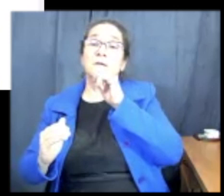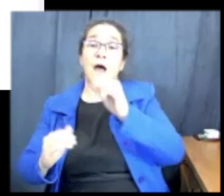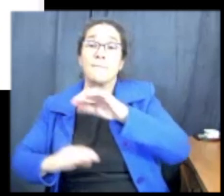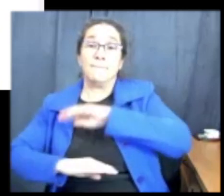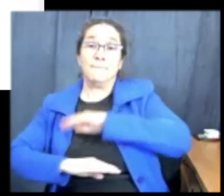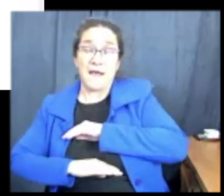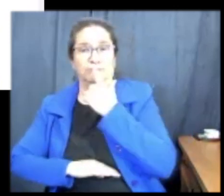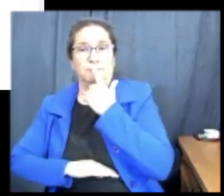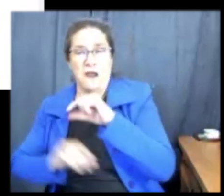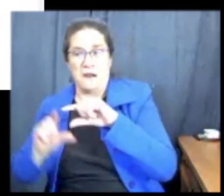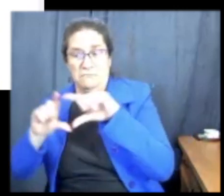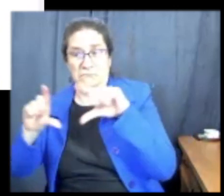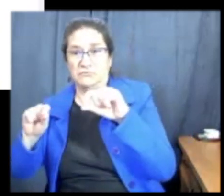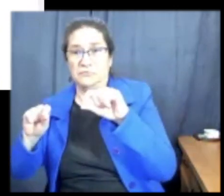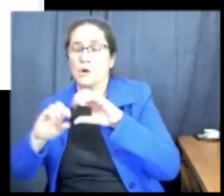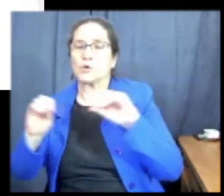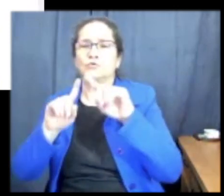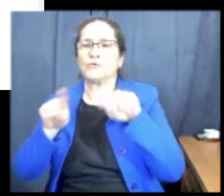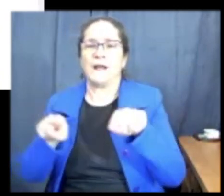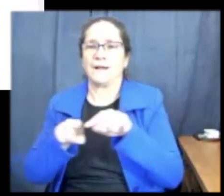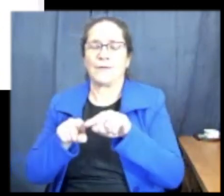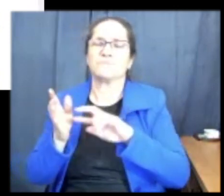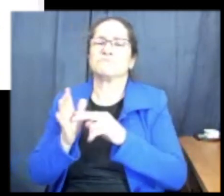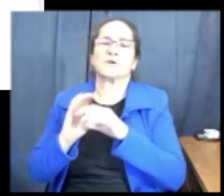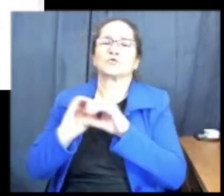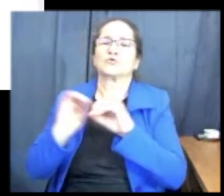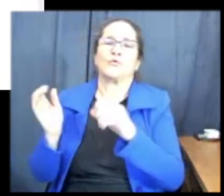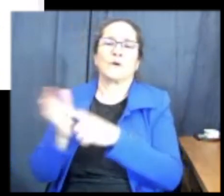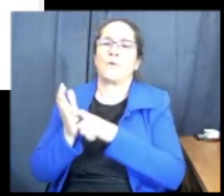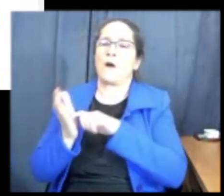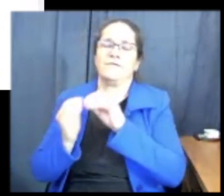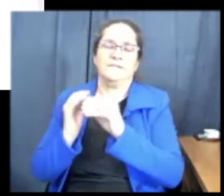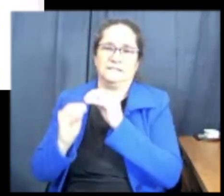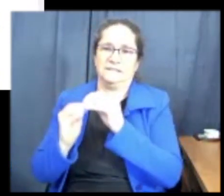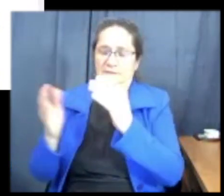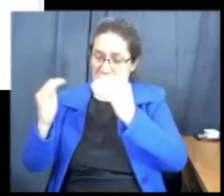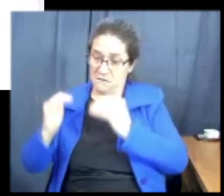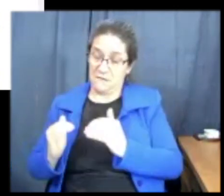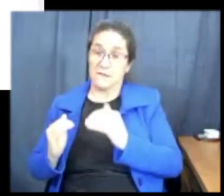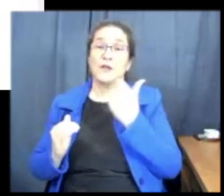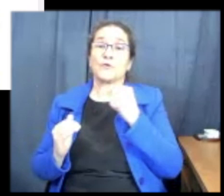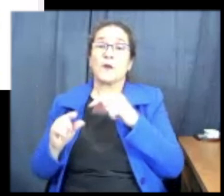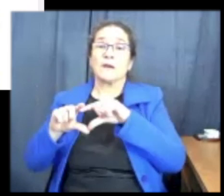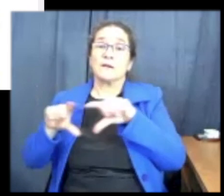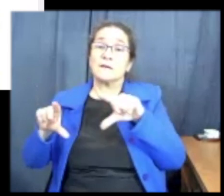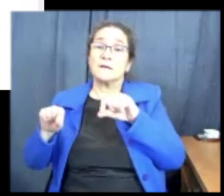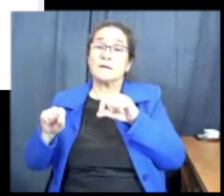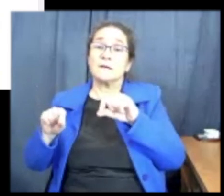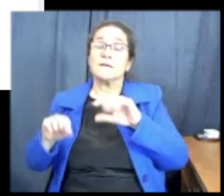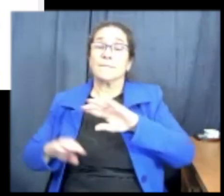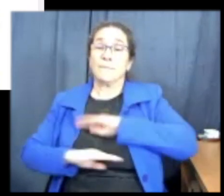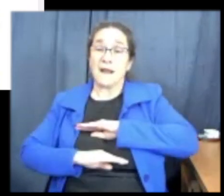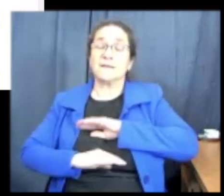have required actions and then if they have the green met then that means that they hit the target score which